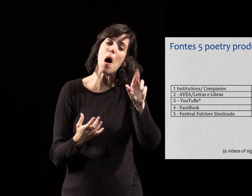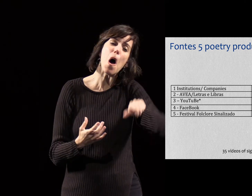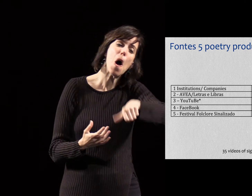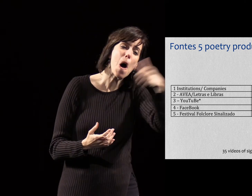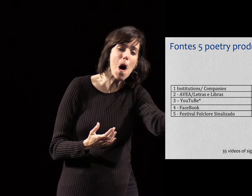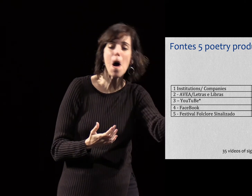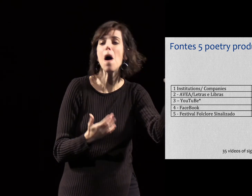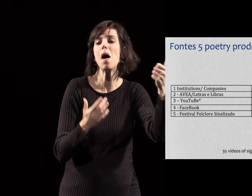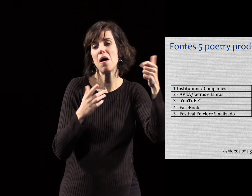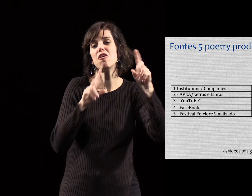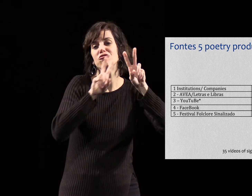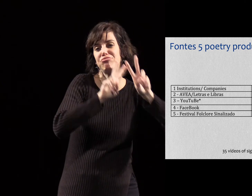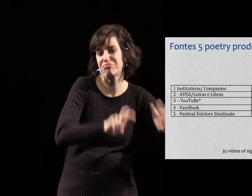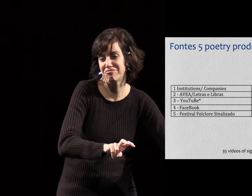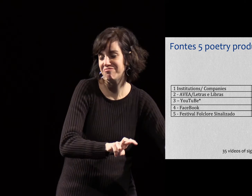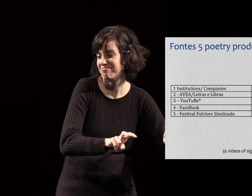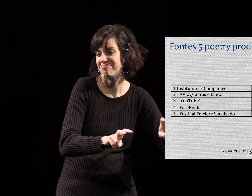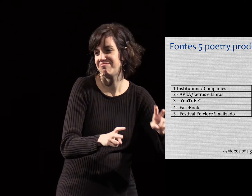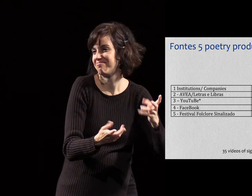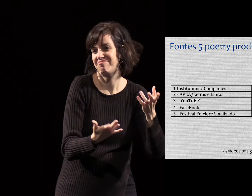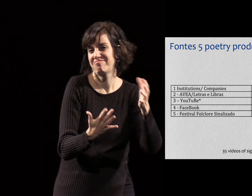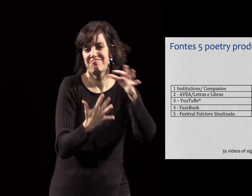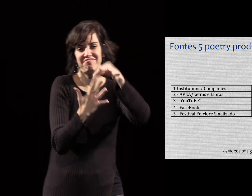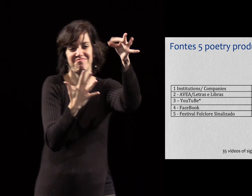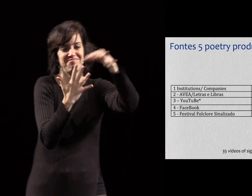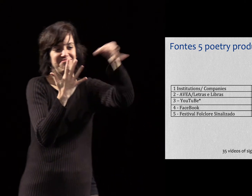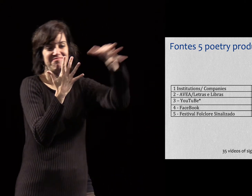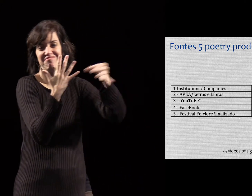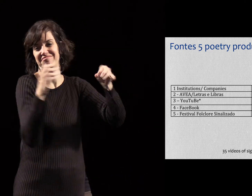Or some students went on to pursue other studies as well.